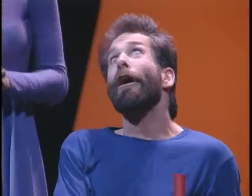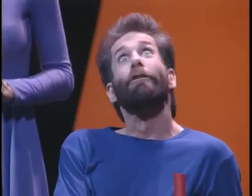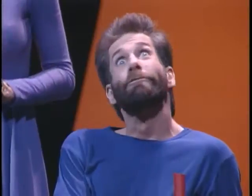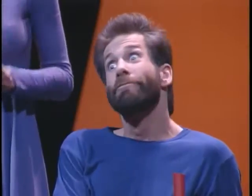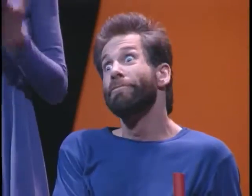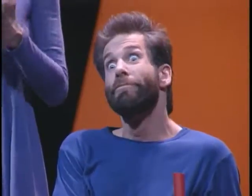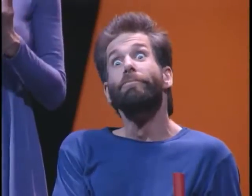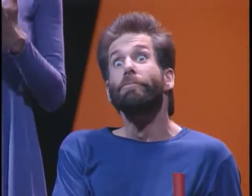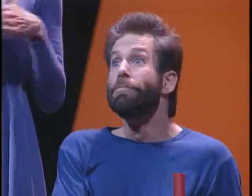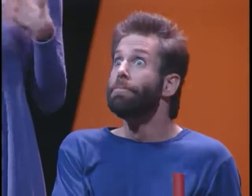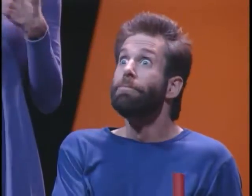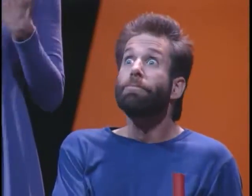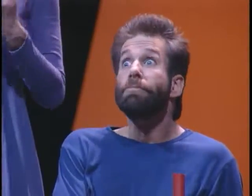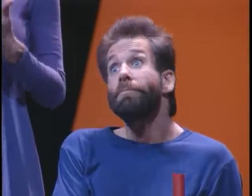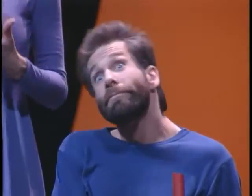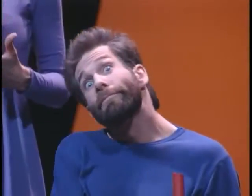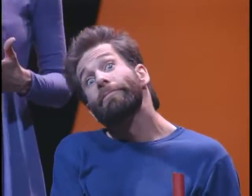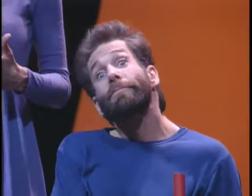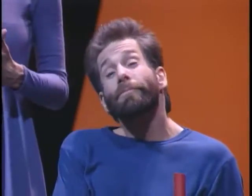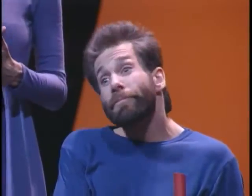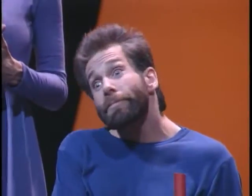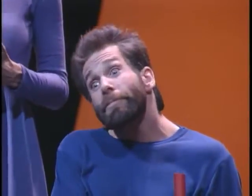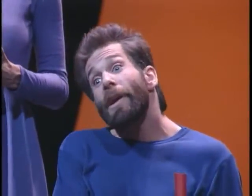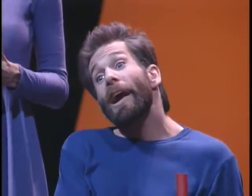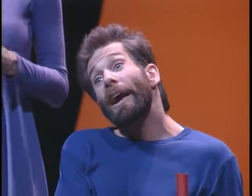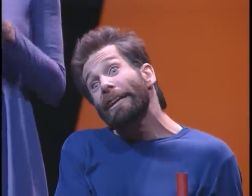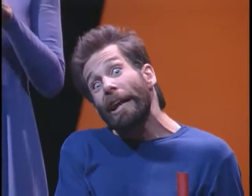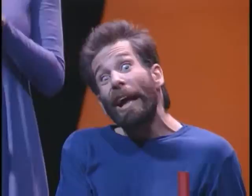young lady who was seen leaving your apartment through the back door and the